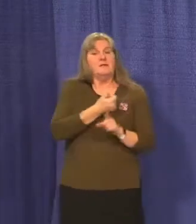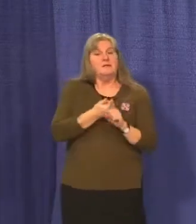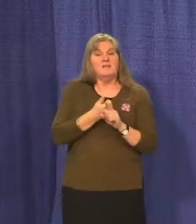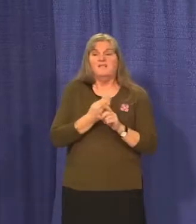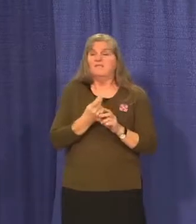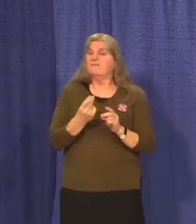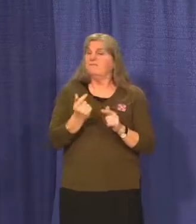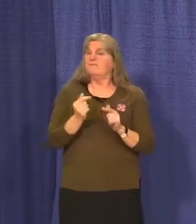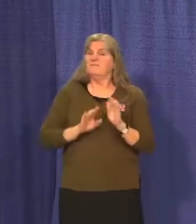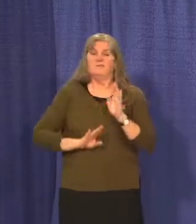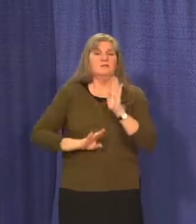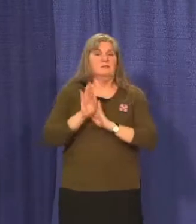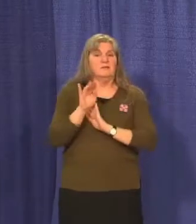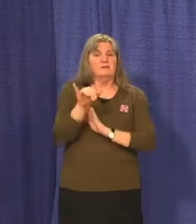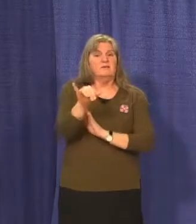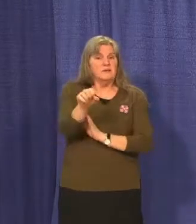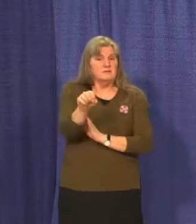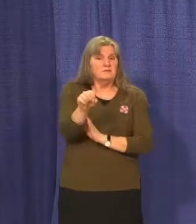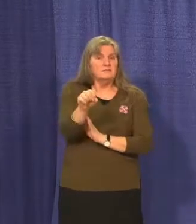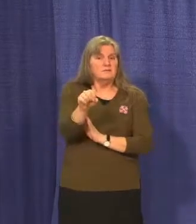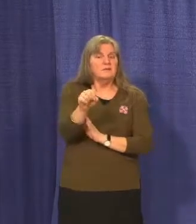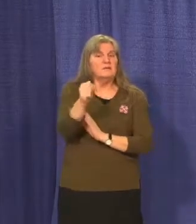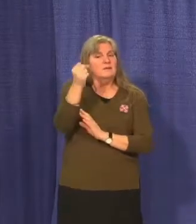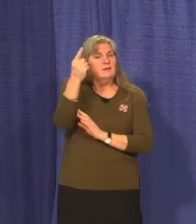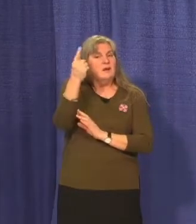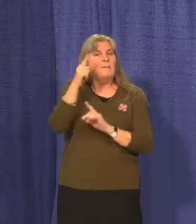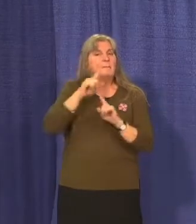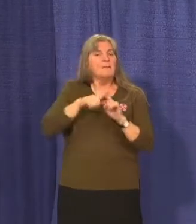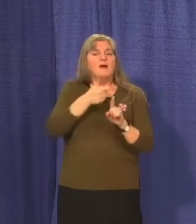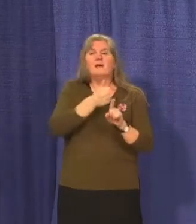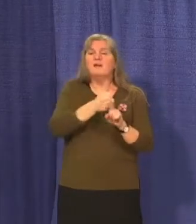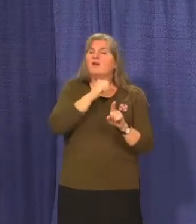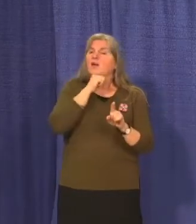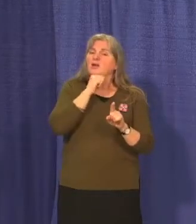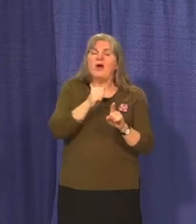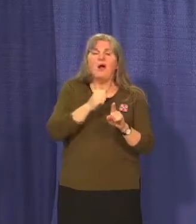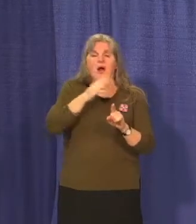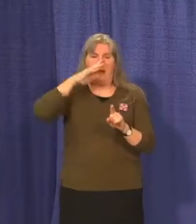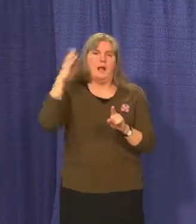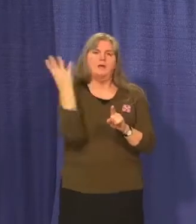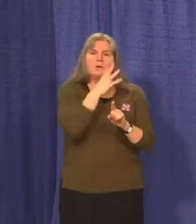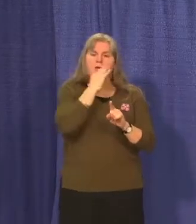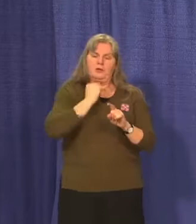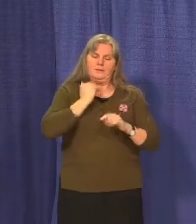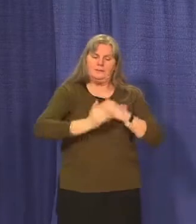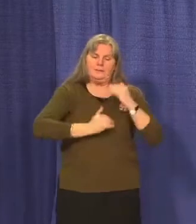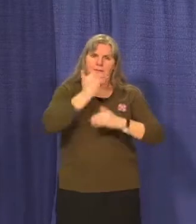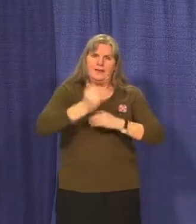The vaccine was developed at astounding speed. But without any skipped steps in